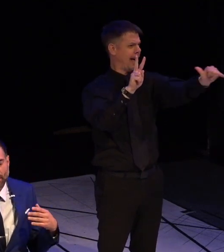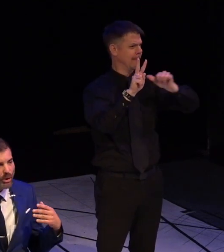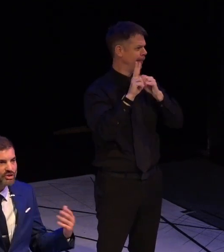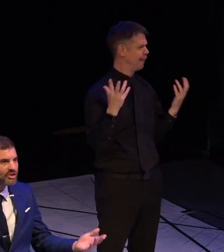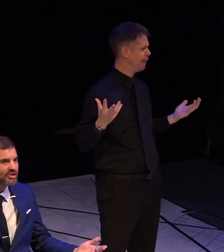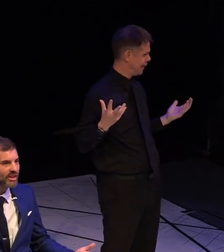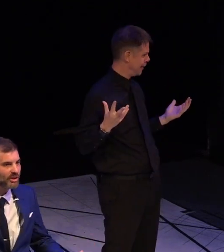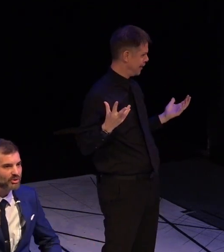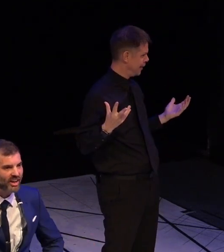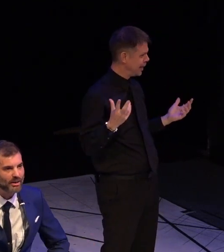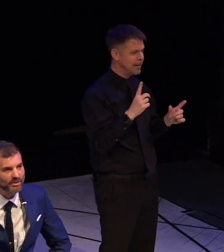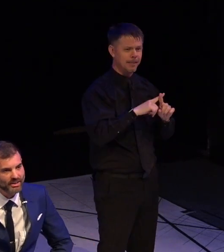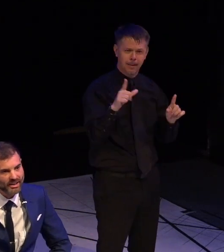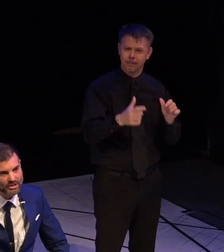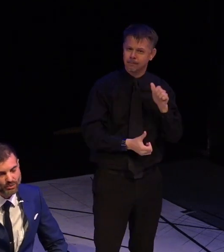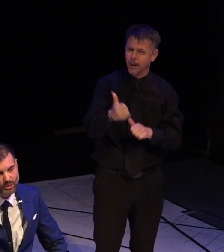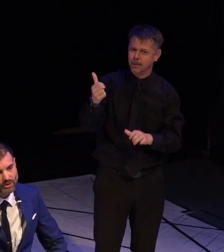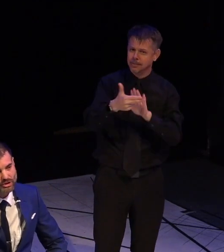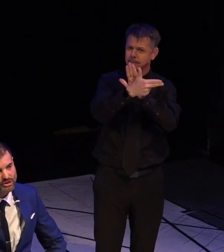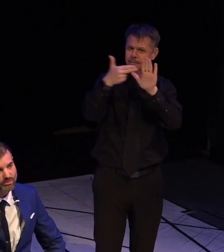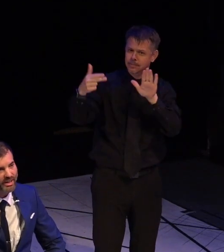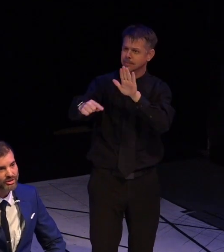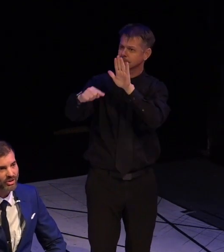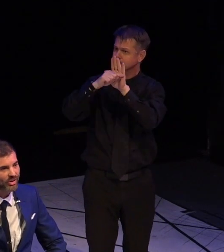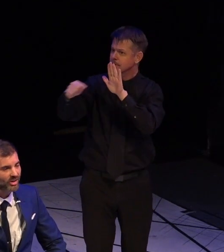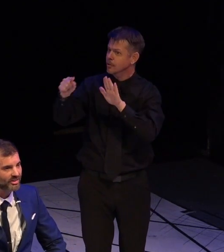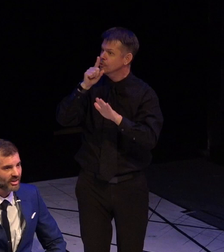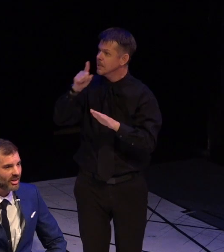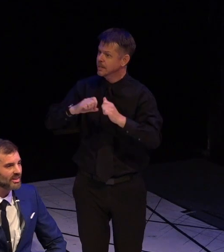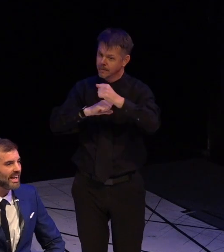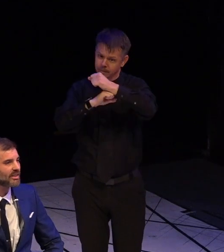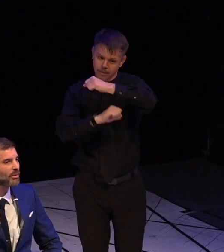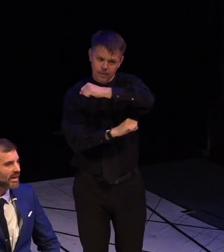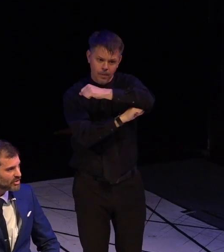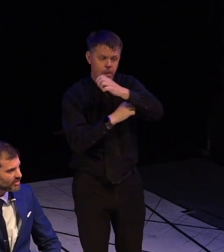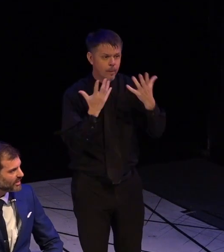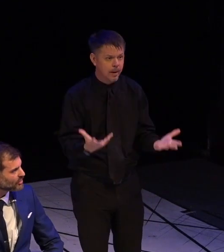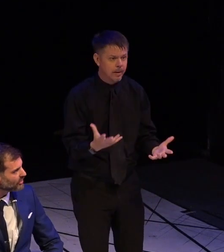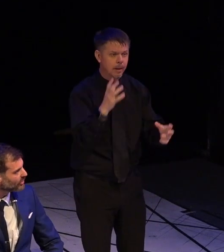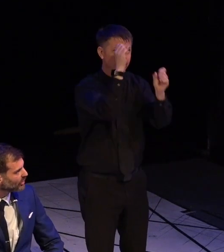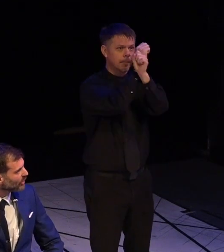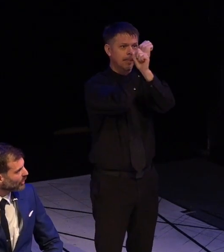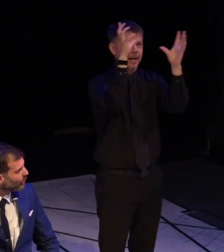Now, most of the stereotype is really just based on a lack of imagination.